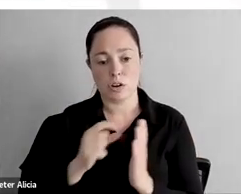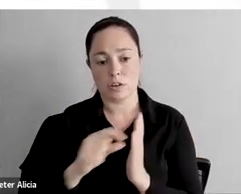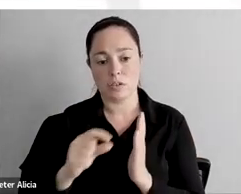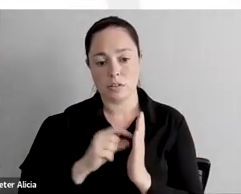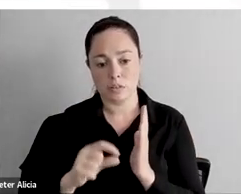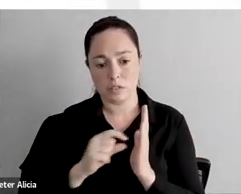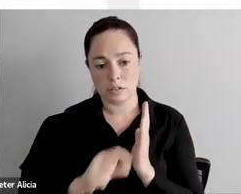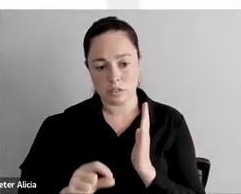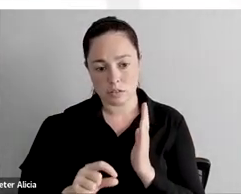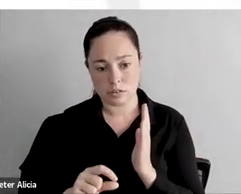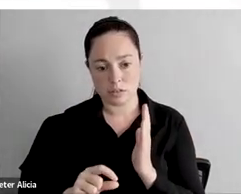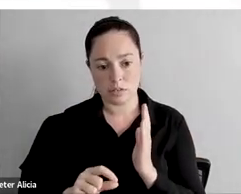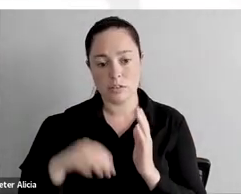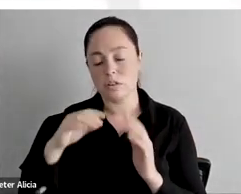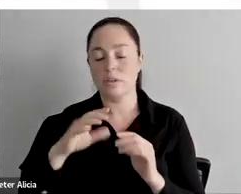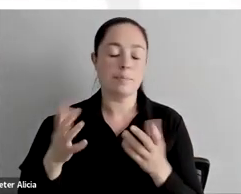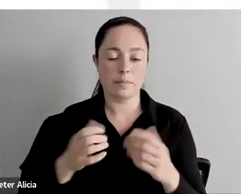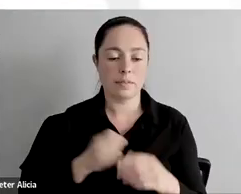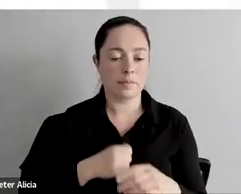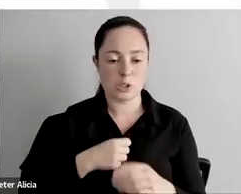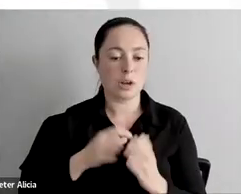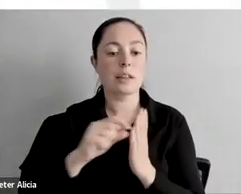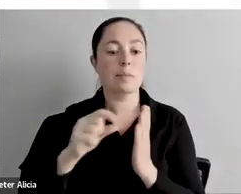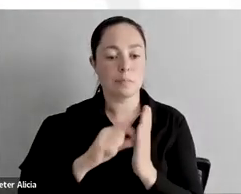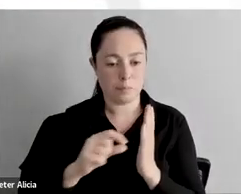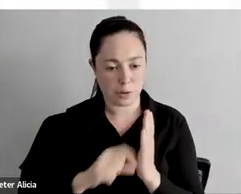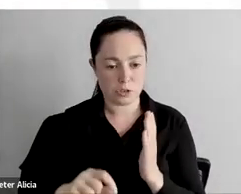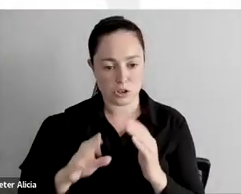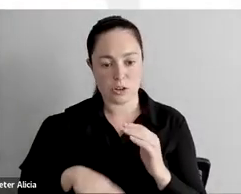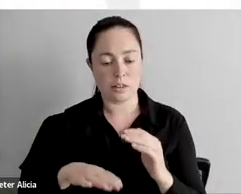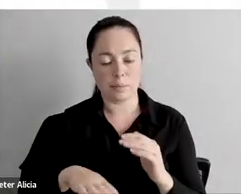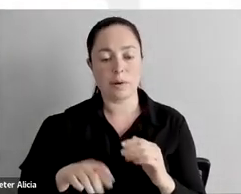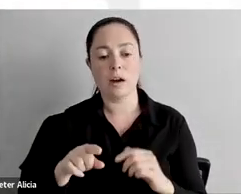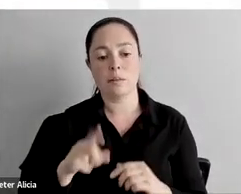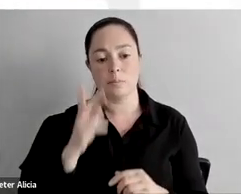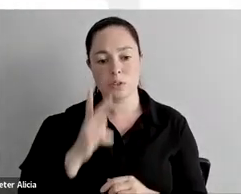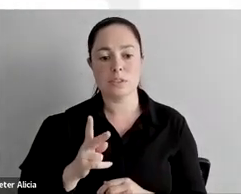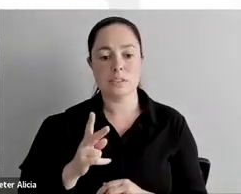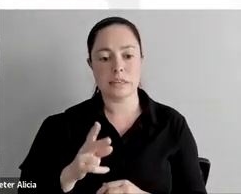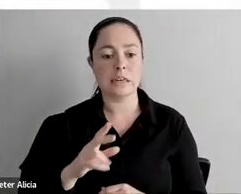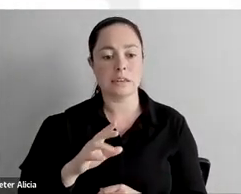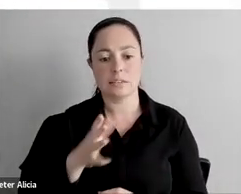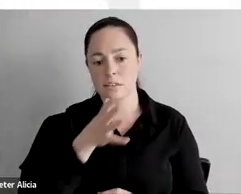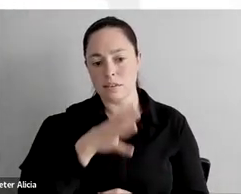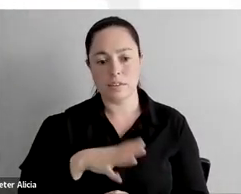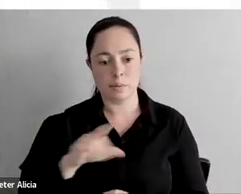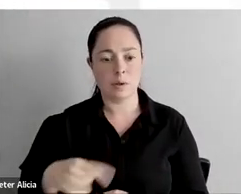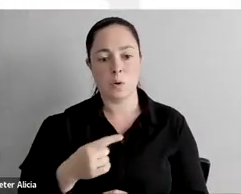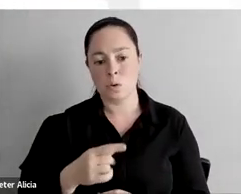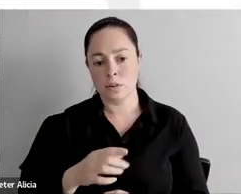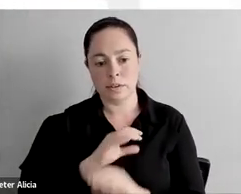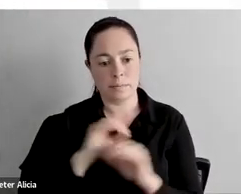at the bar chart at the bottom of the page, we have female parents only no male parents are